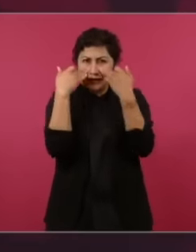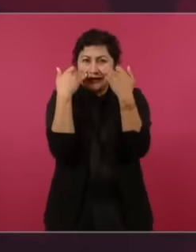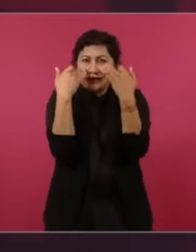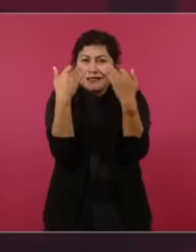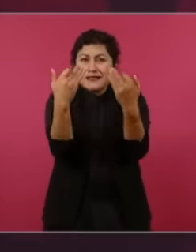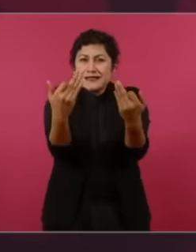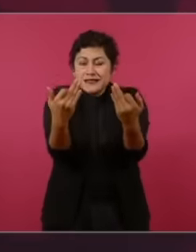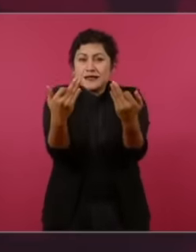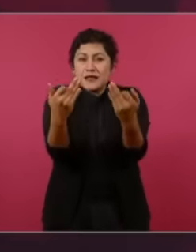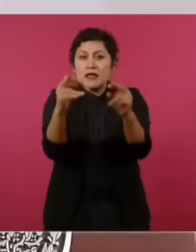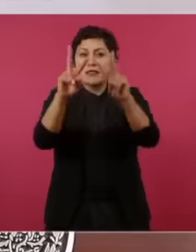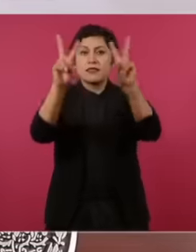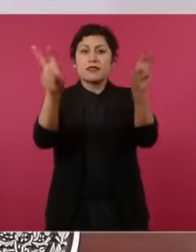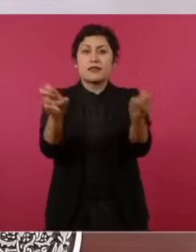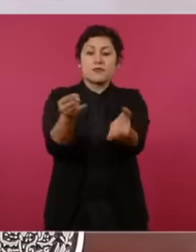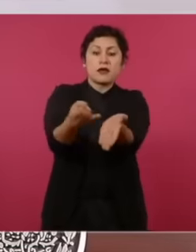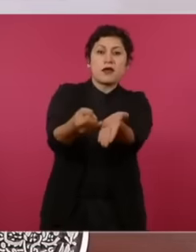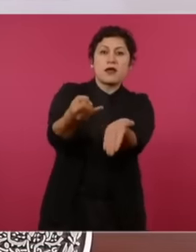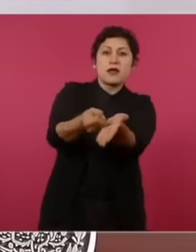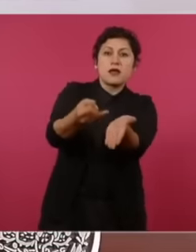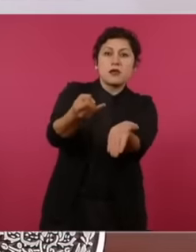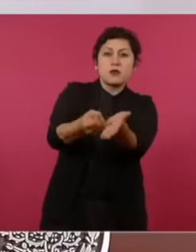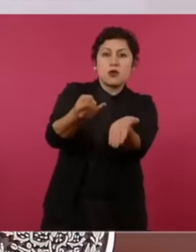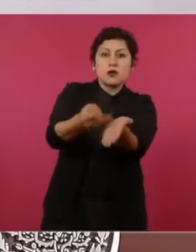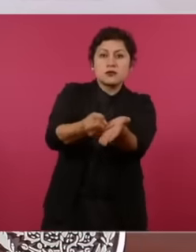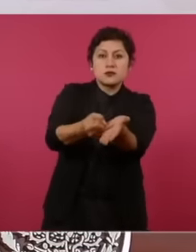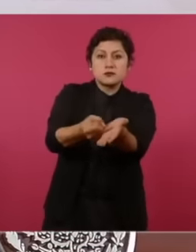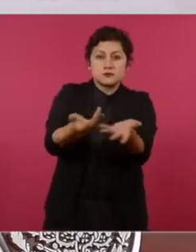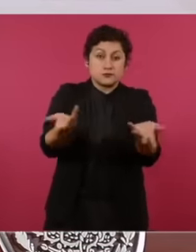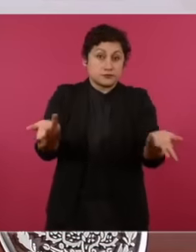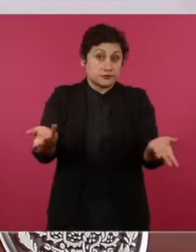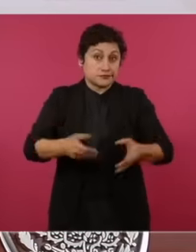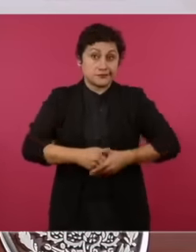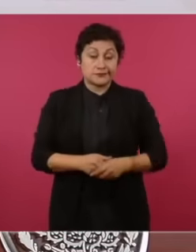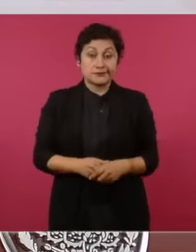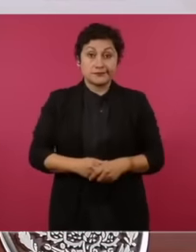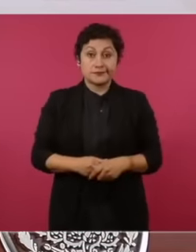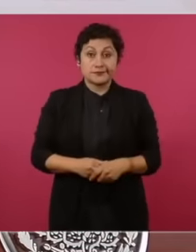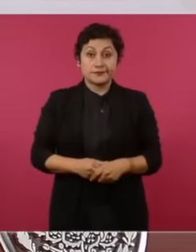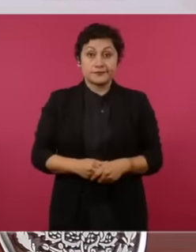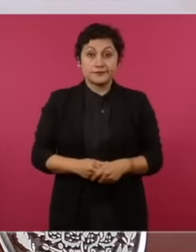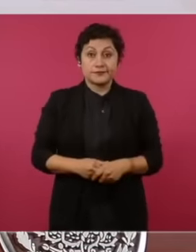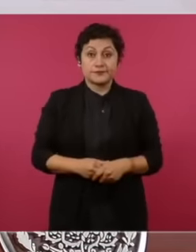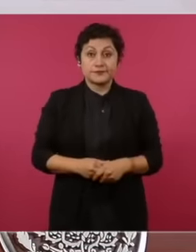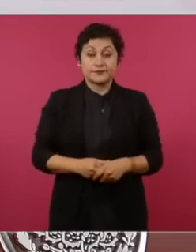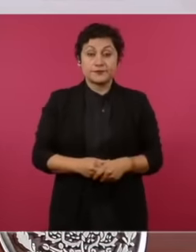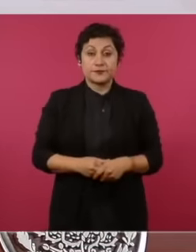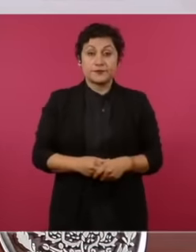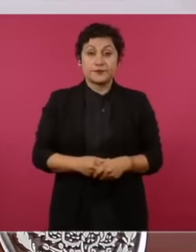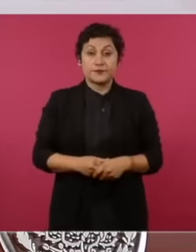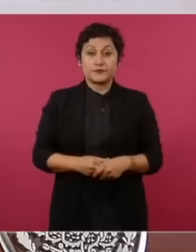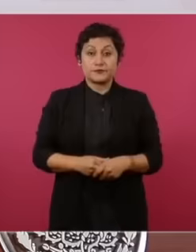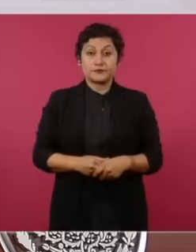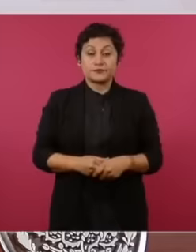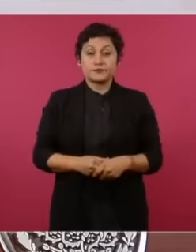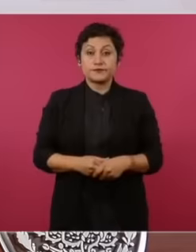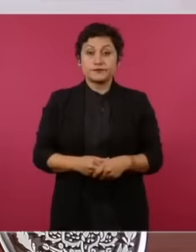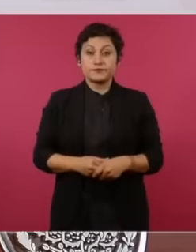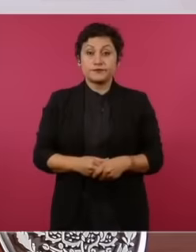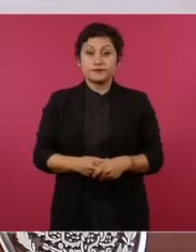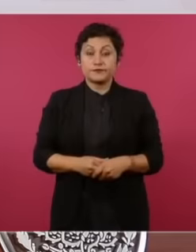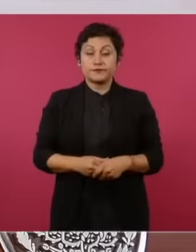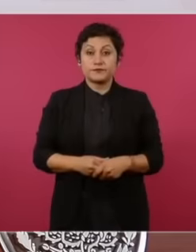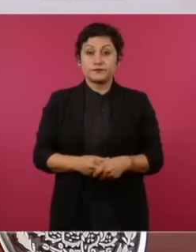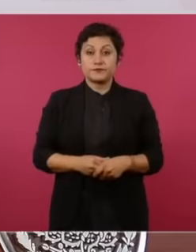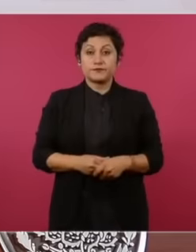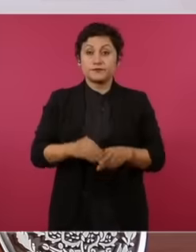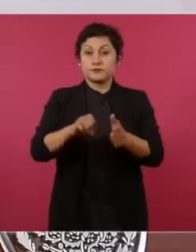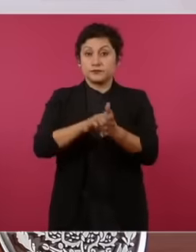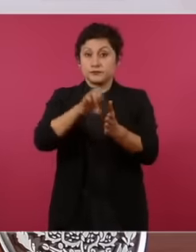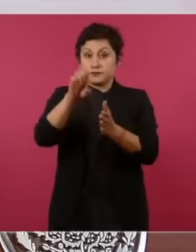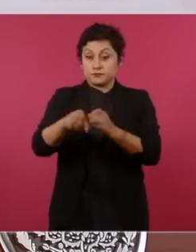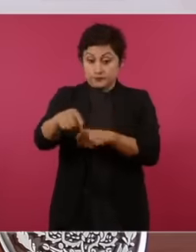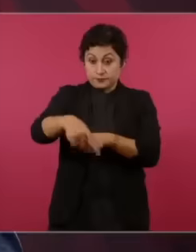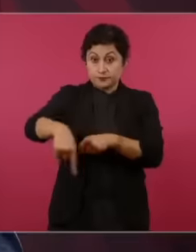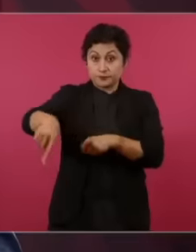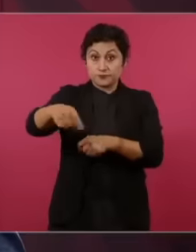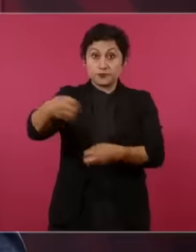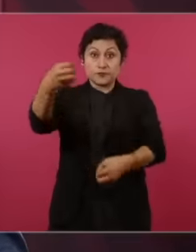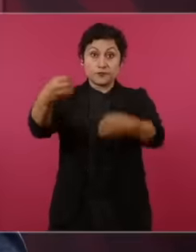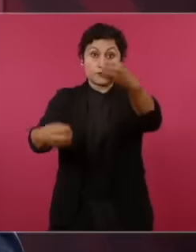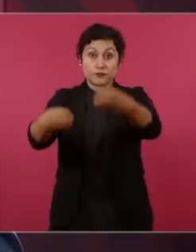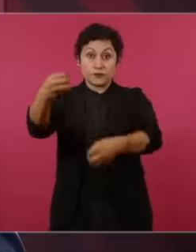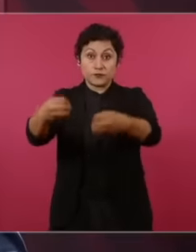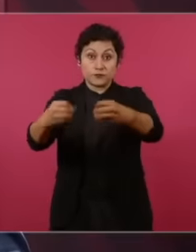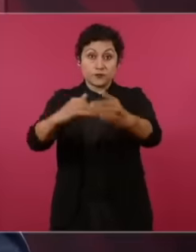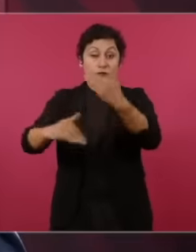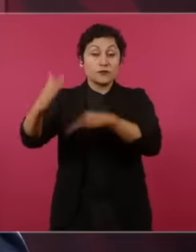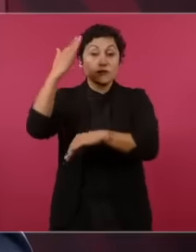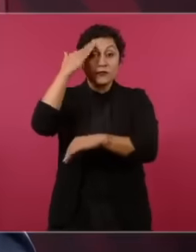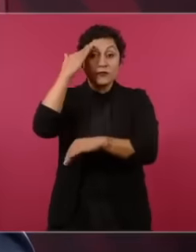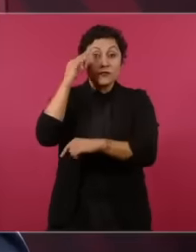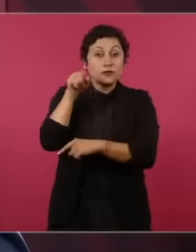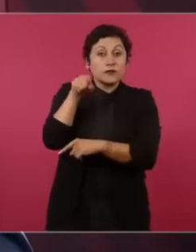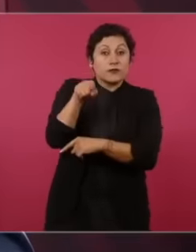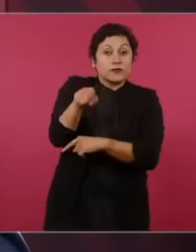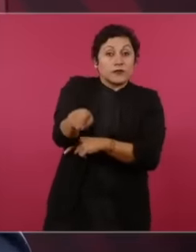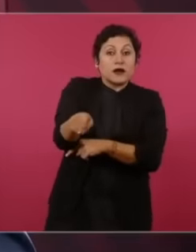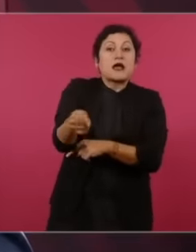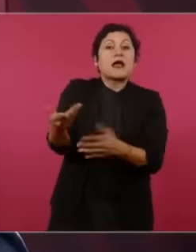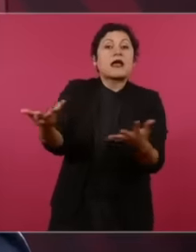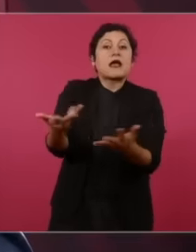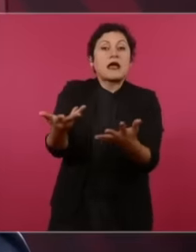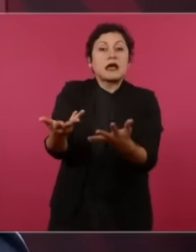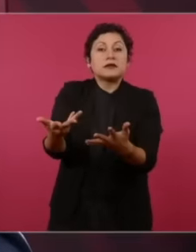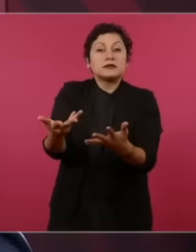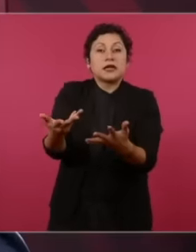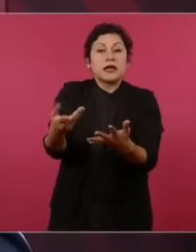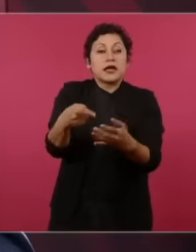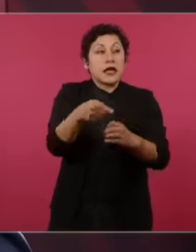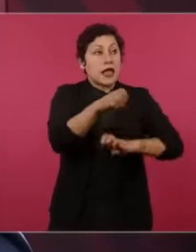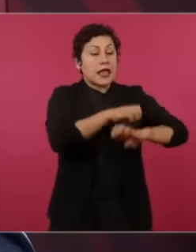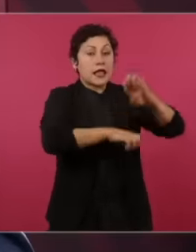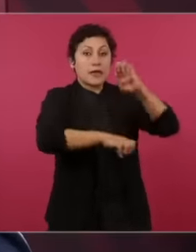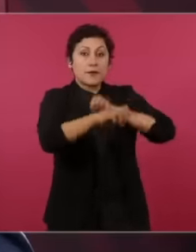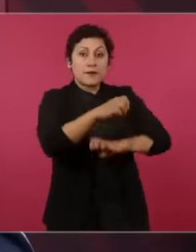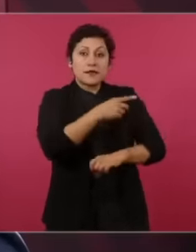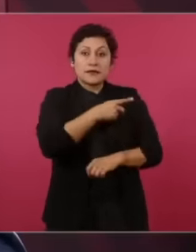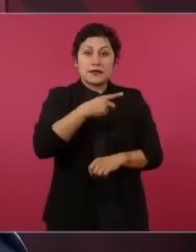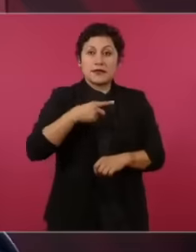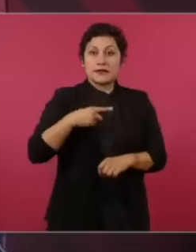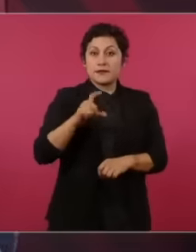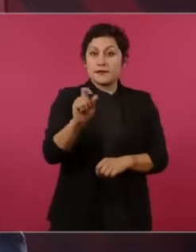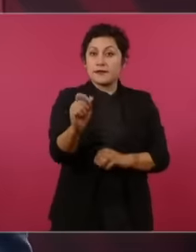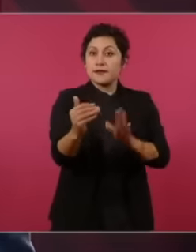taxes, what the minister did who kept a file of 20 billion pesos for almost a year,